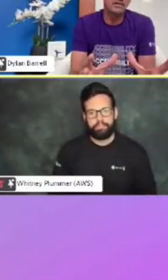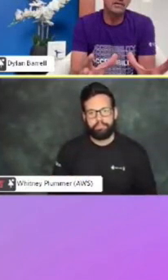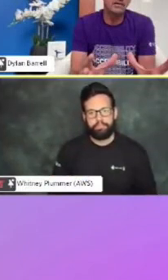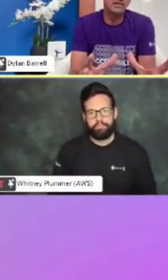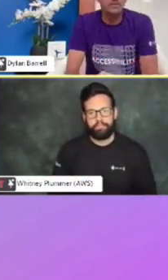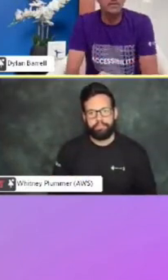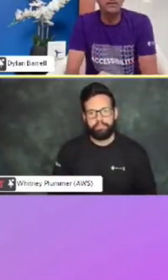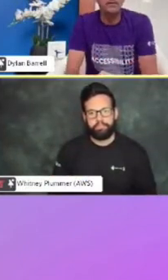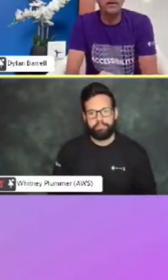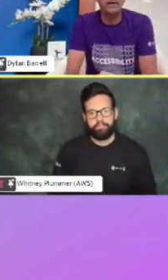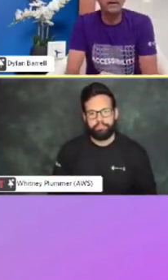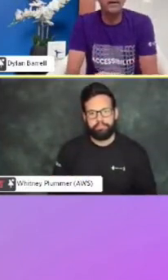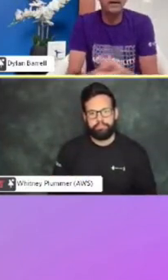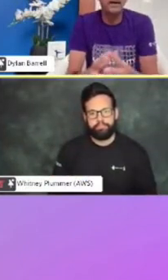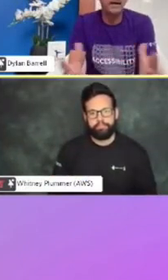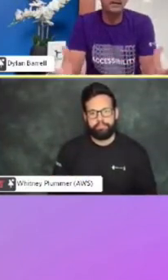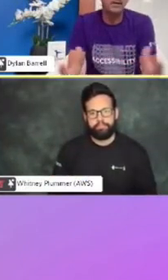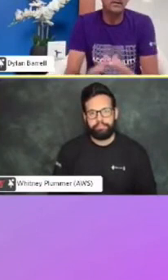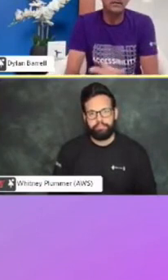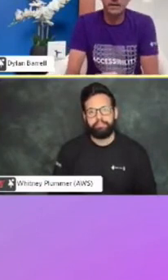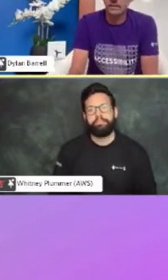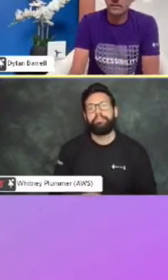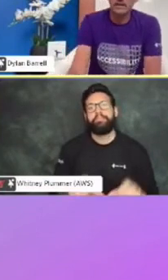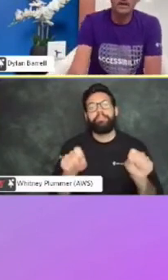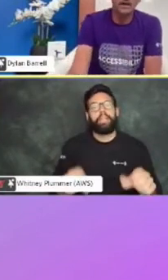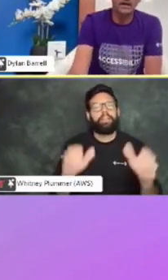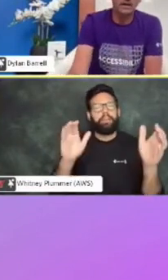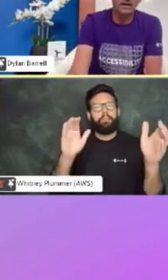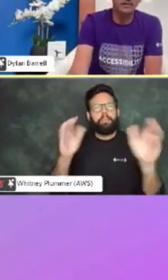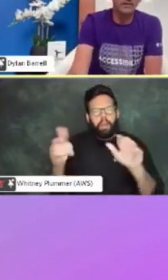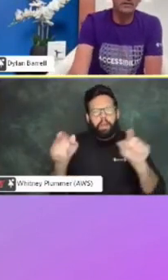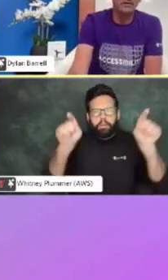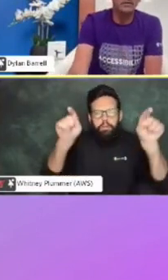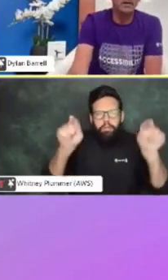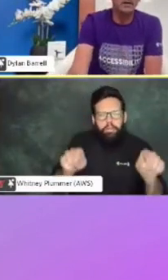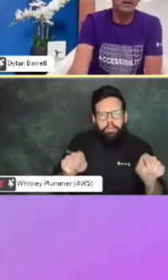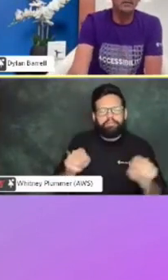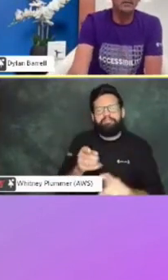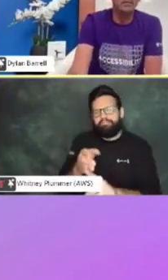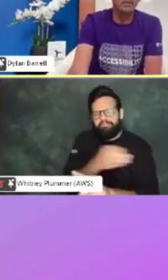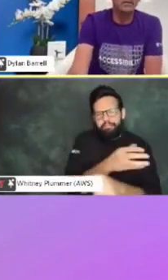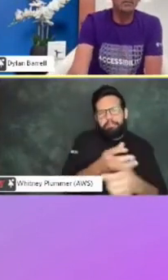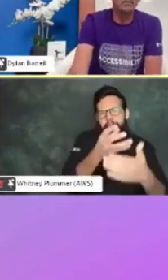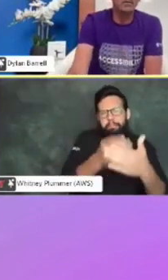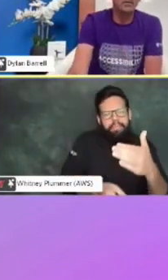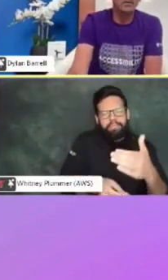with the form fields and then we can compare those to what we find and we can raise a lot of issues much more easily.